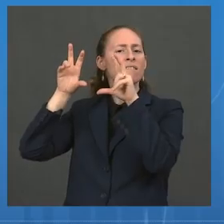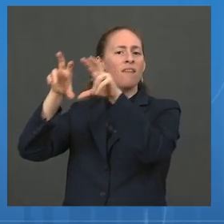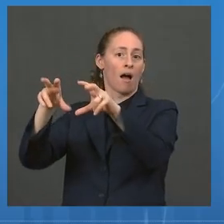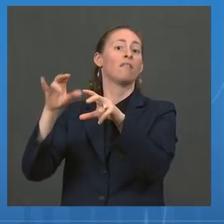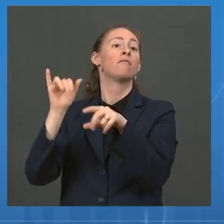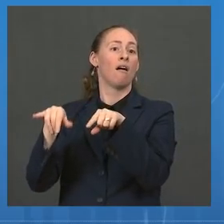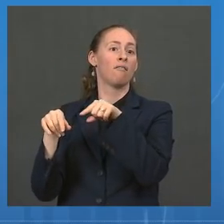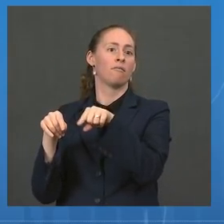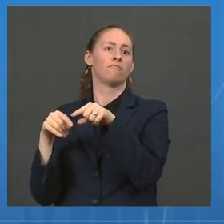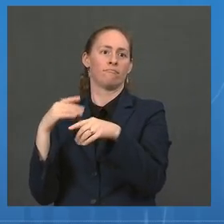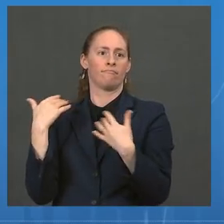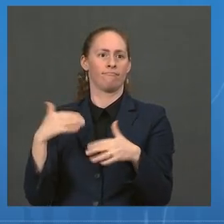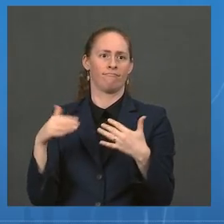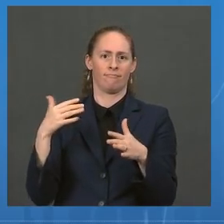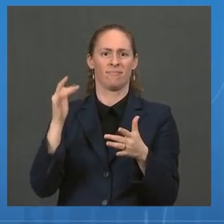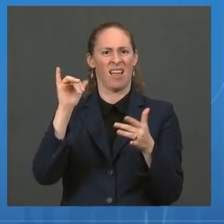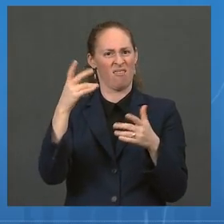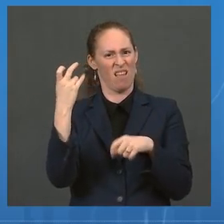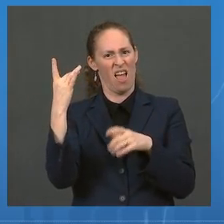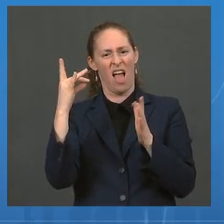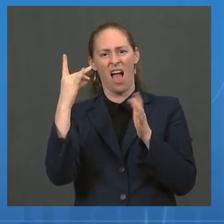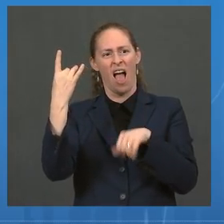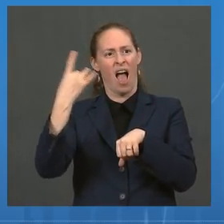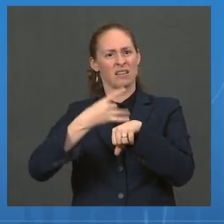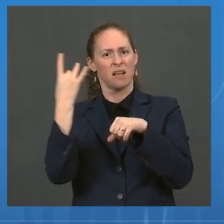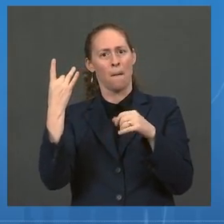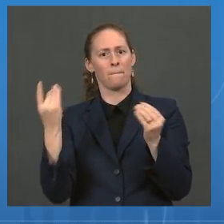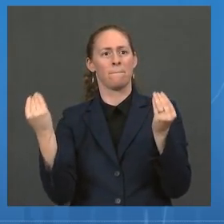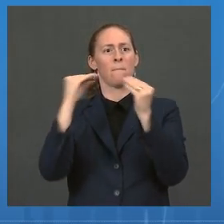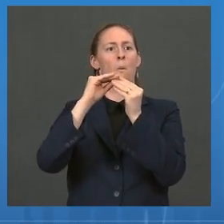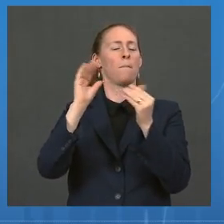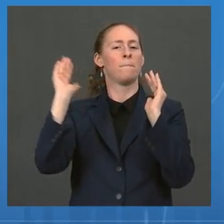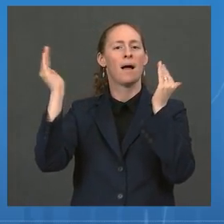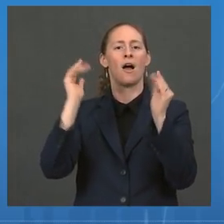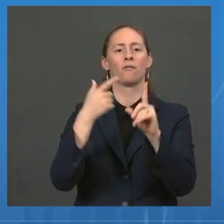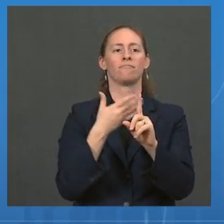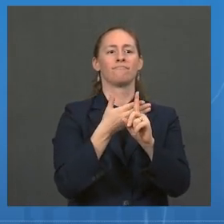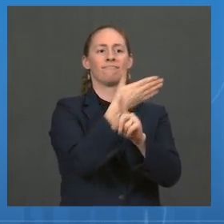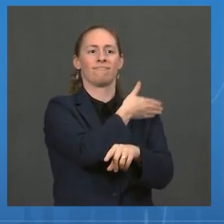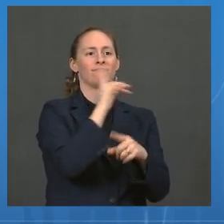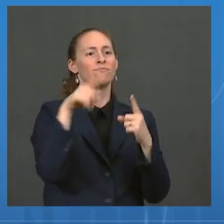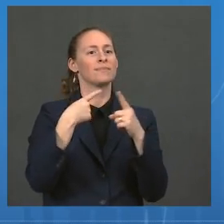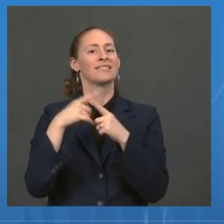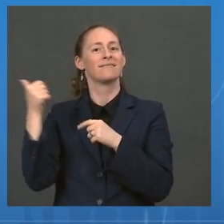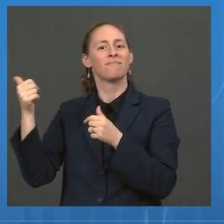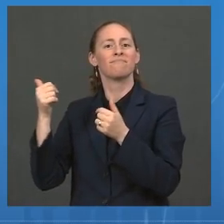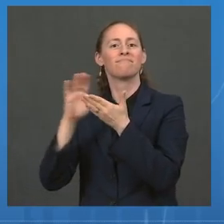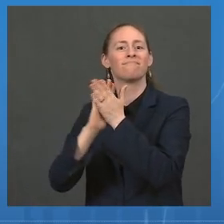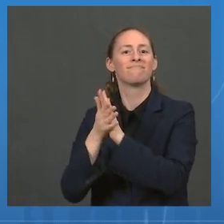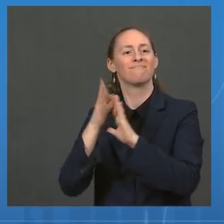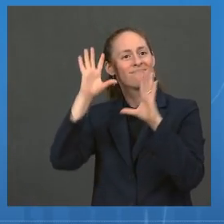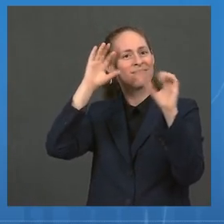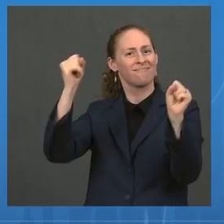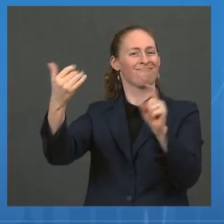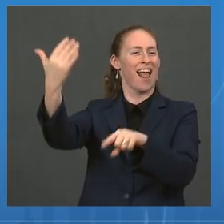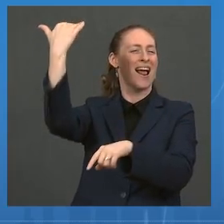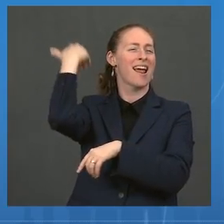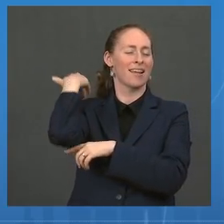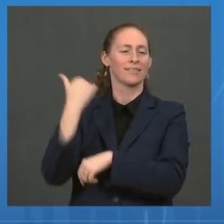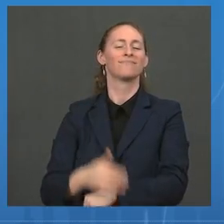from when the President entered office. And that's on top of the 10,000 other community-based free testing sites in the country,